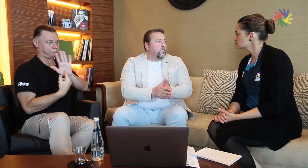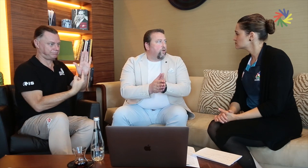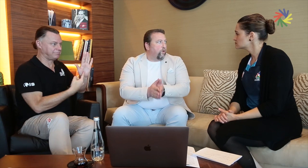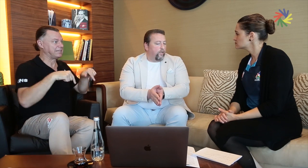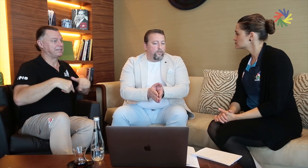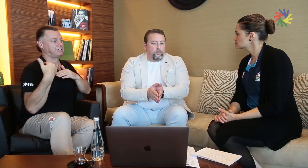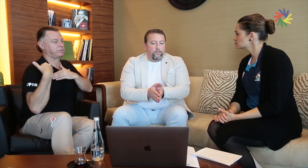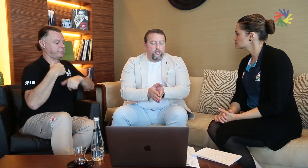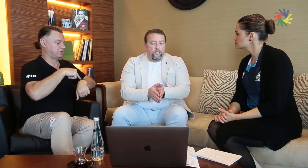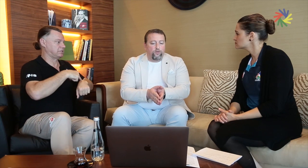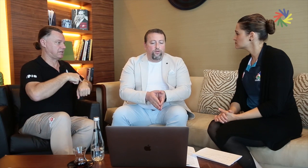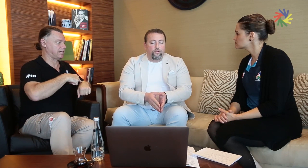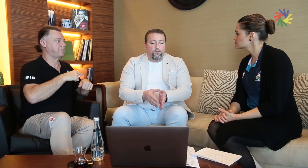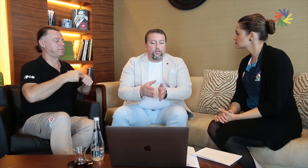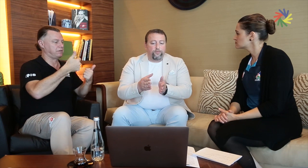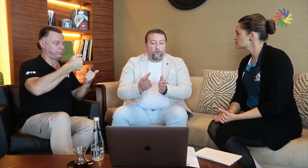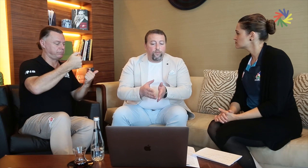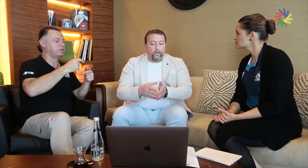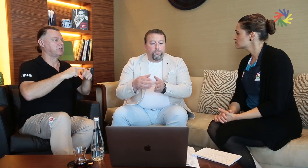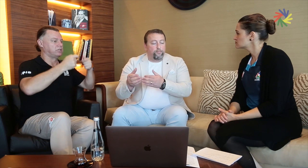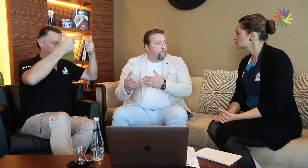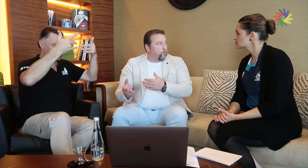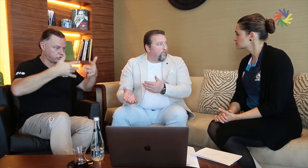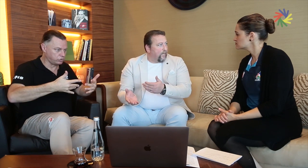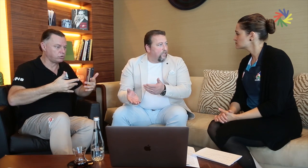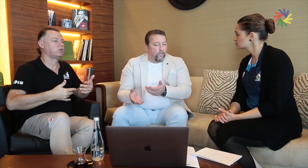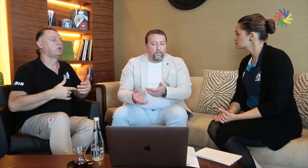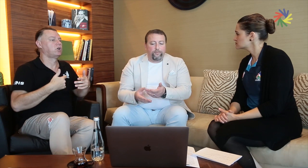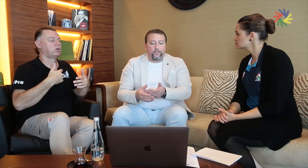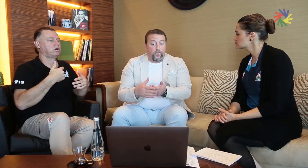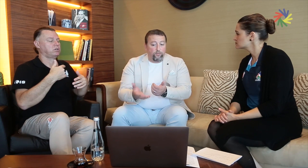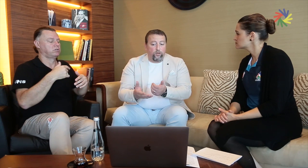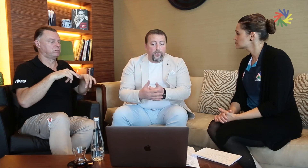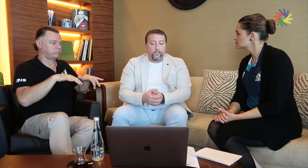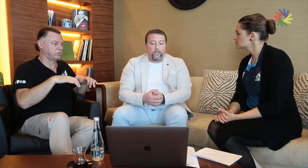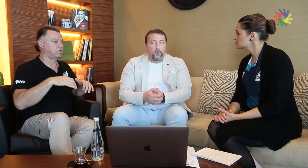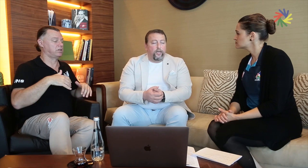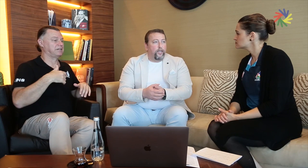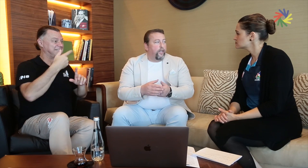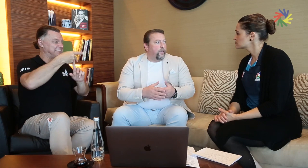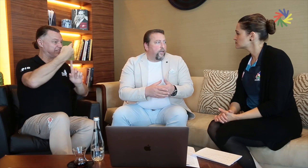specialized in multi-sport events.